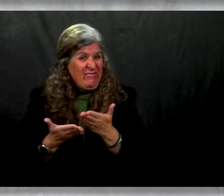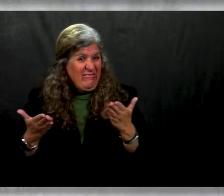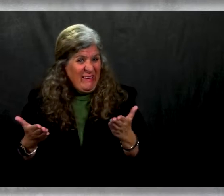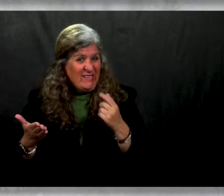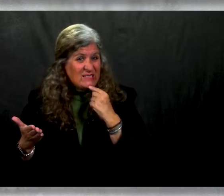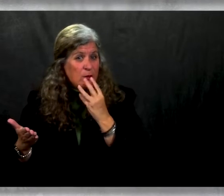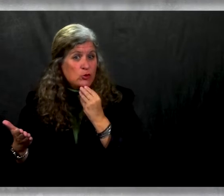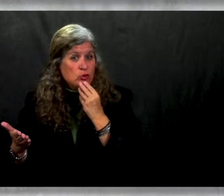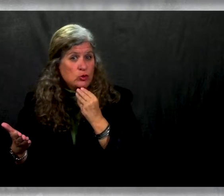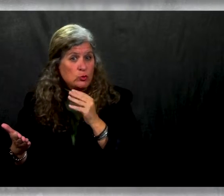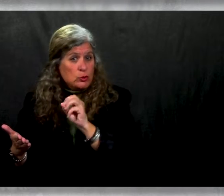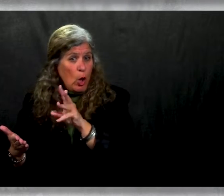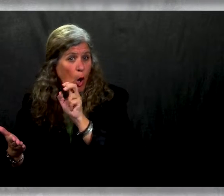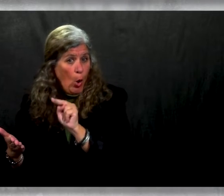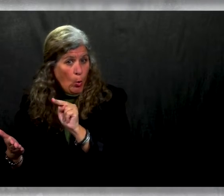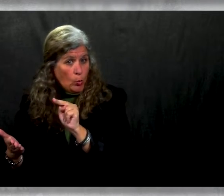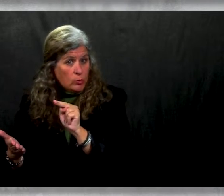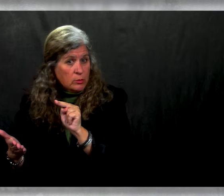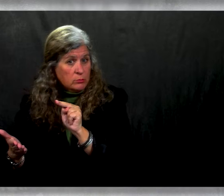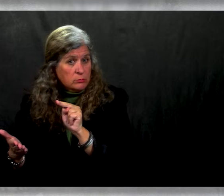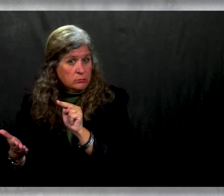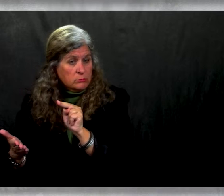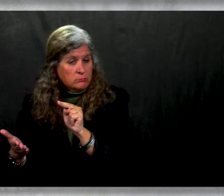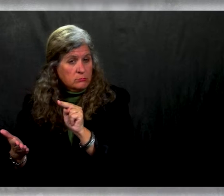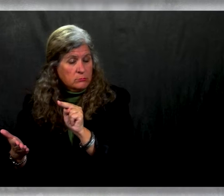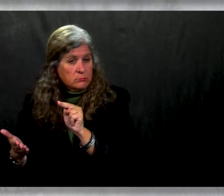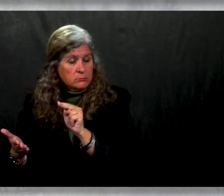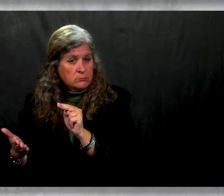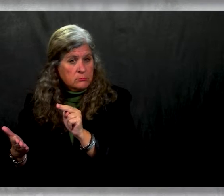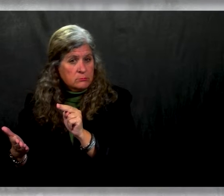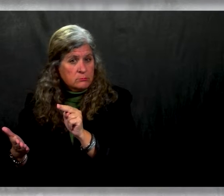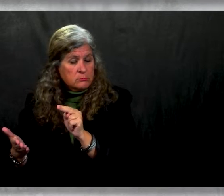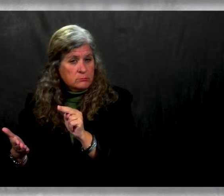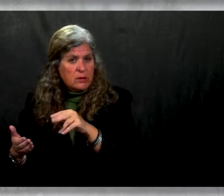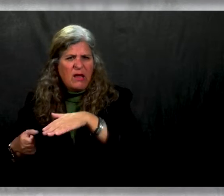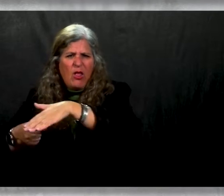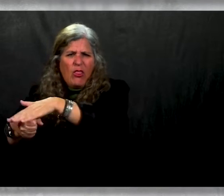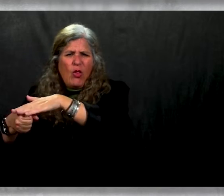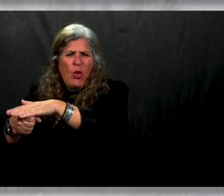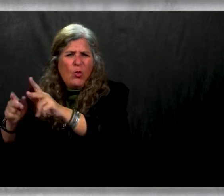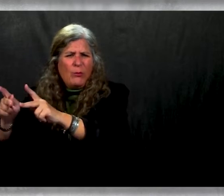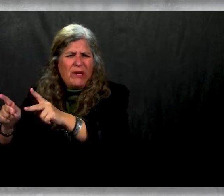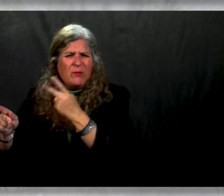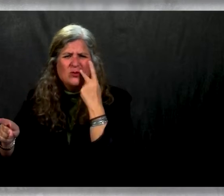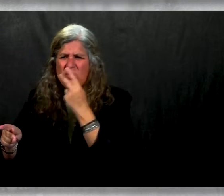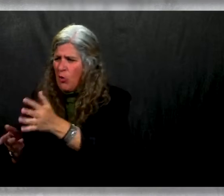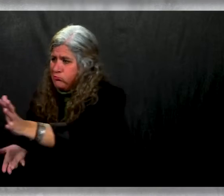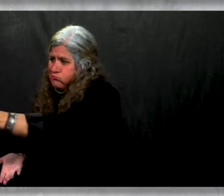up in the hands of various locals who saw what was going on and helped themselves,